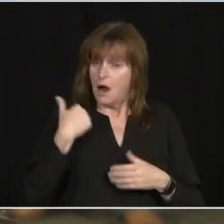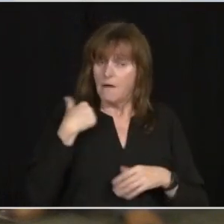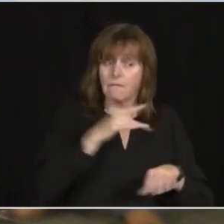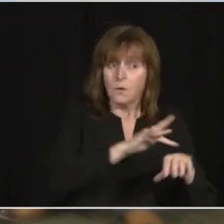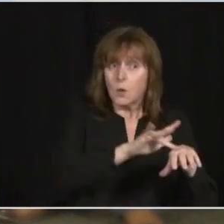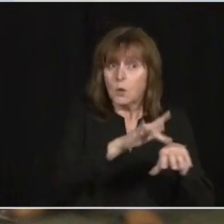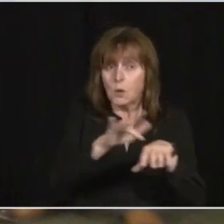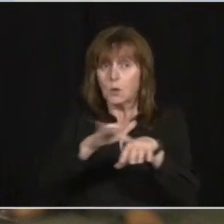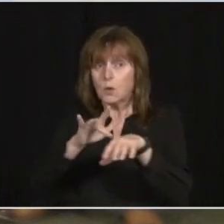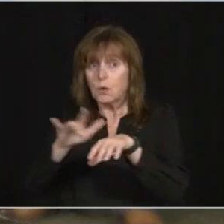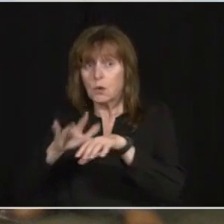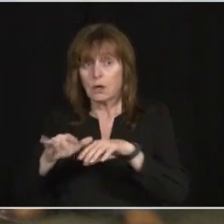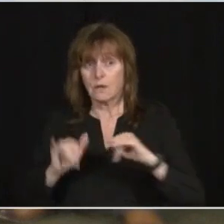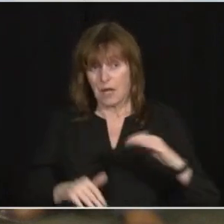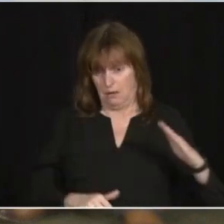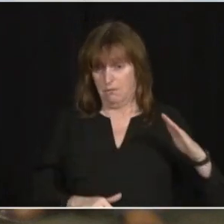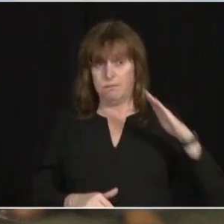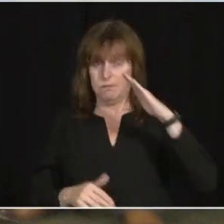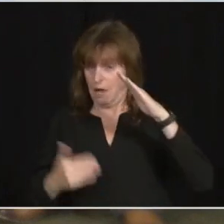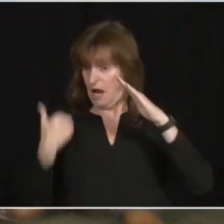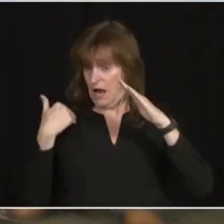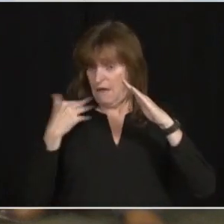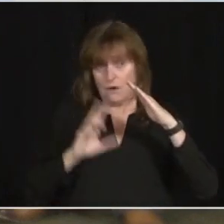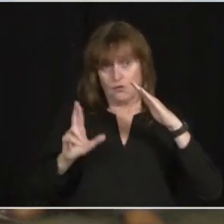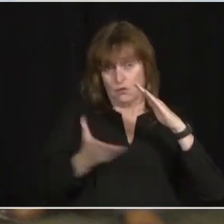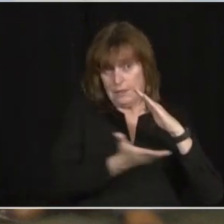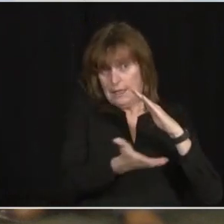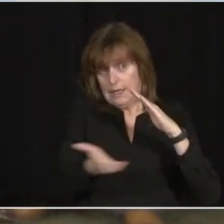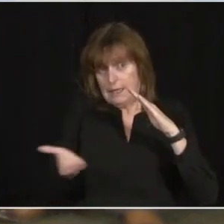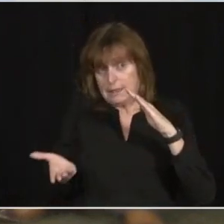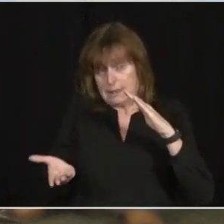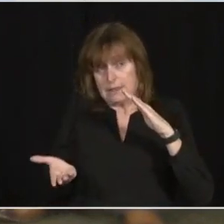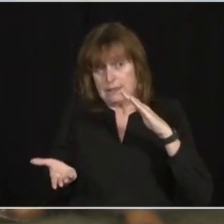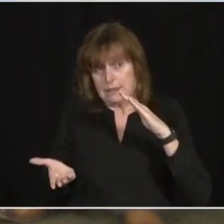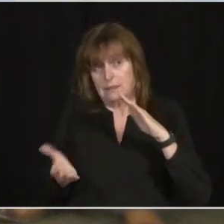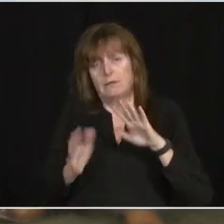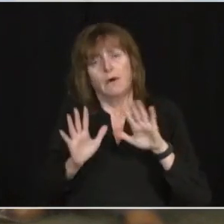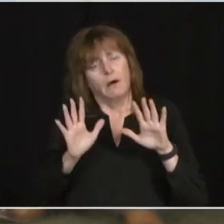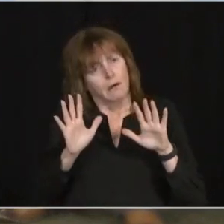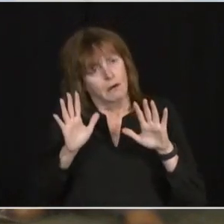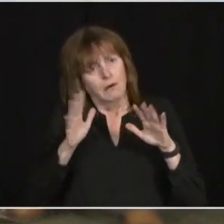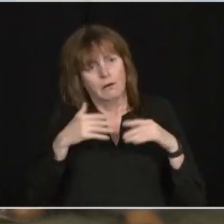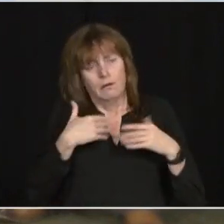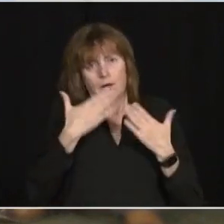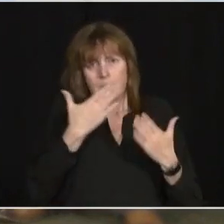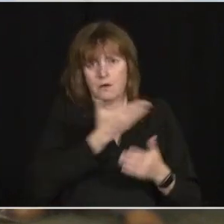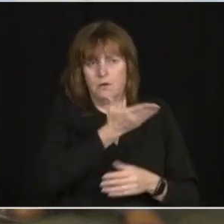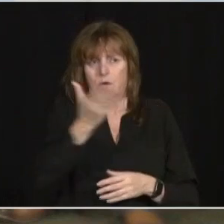But, as the premier indicated, it's really because of the efforts of the people of Ontario, all 14.5 million